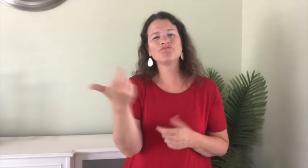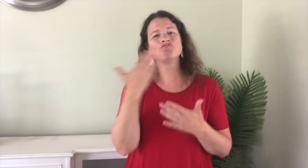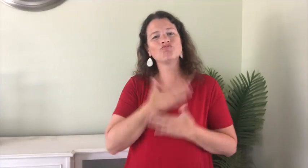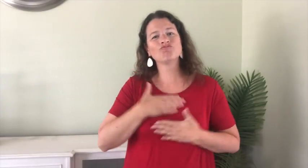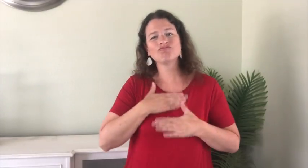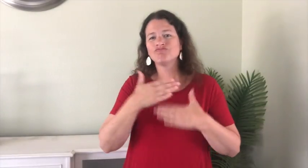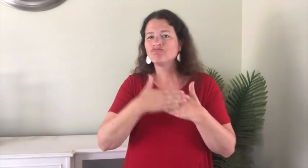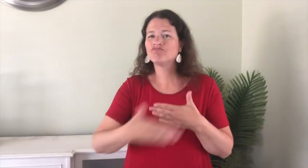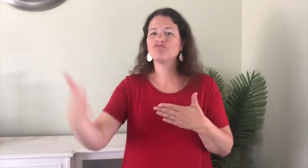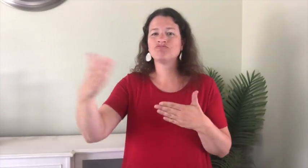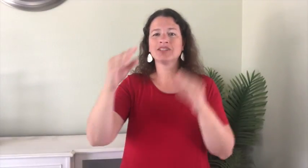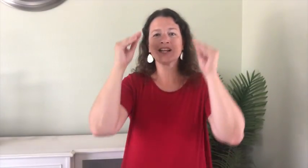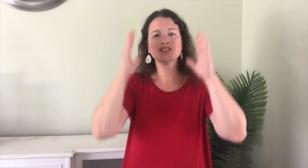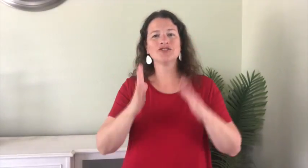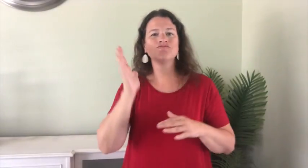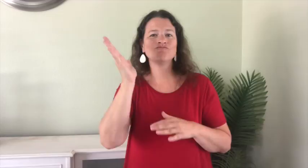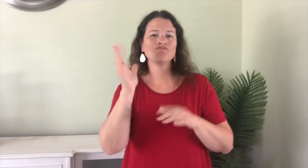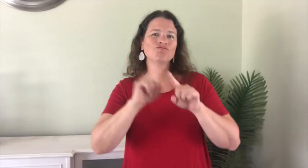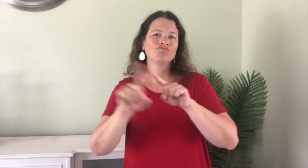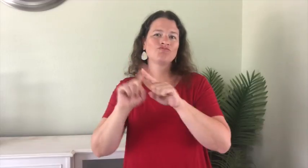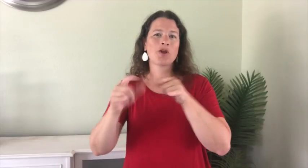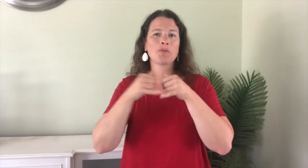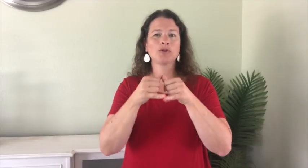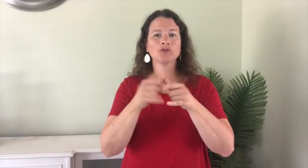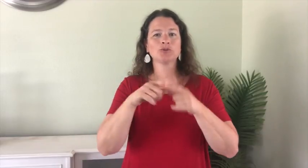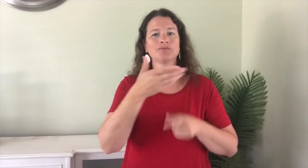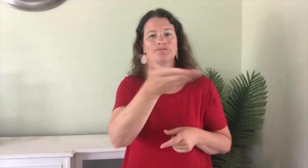I hope that you view the teachers presentations. The